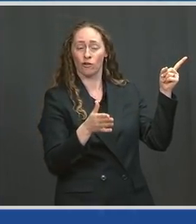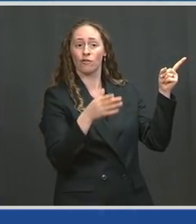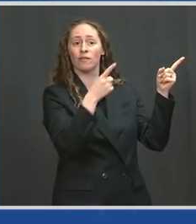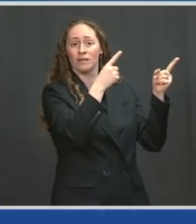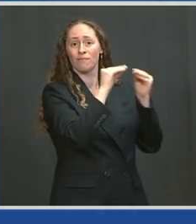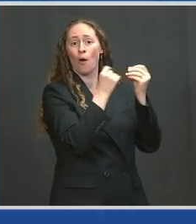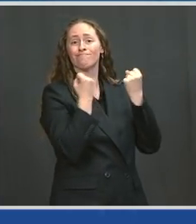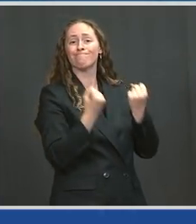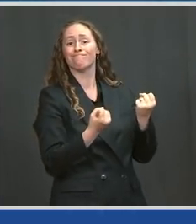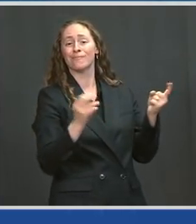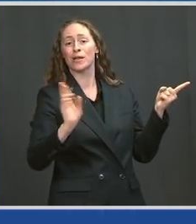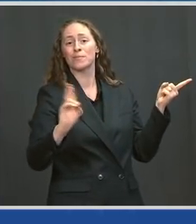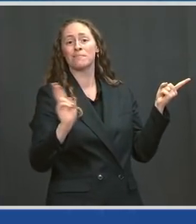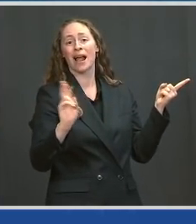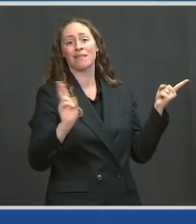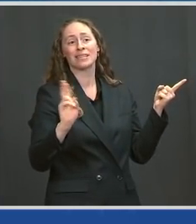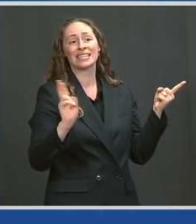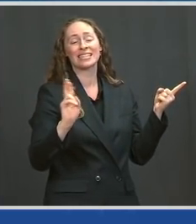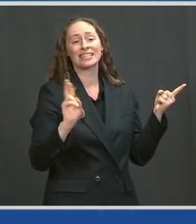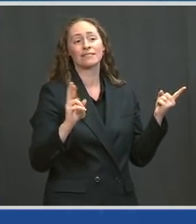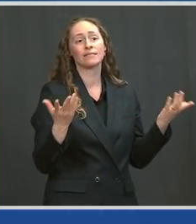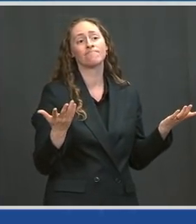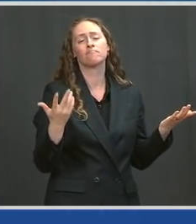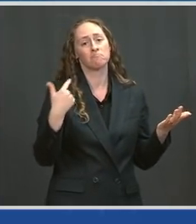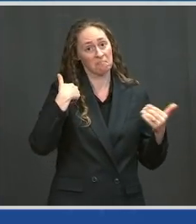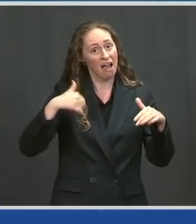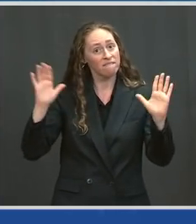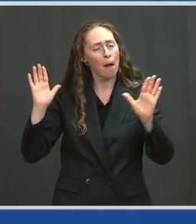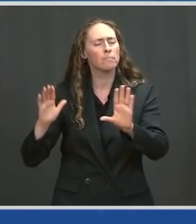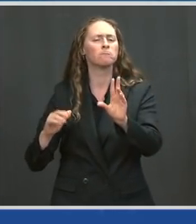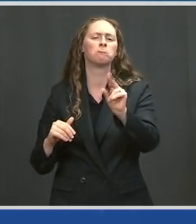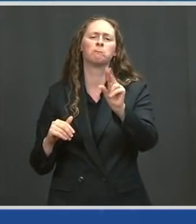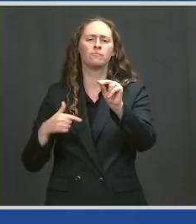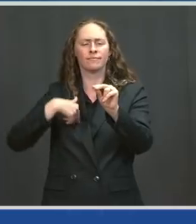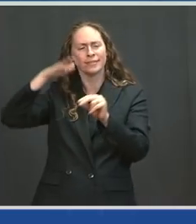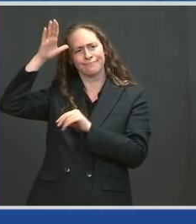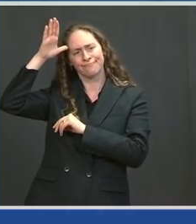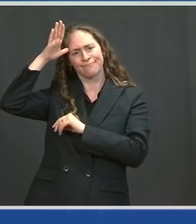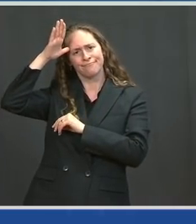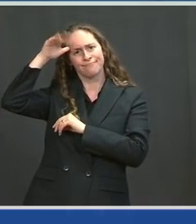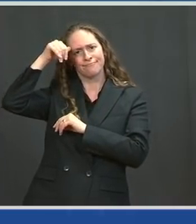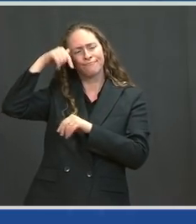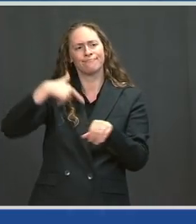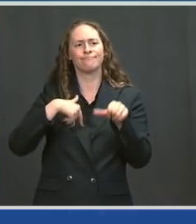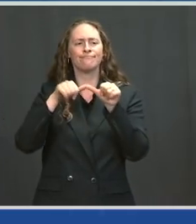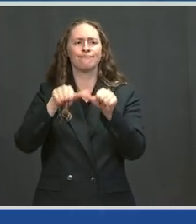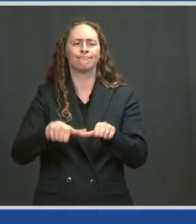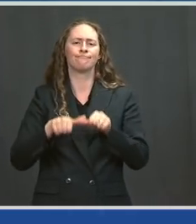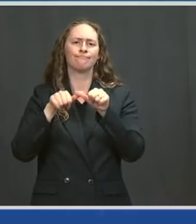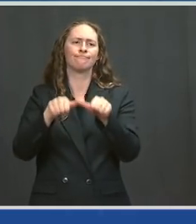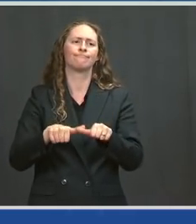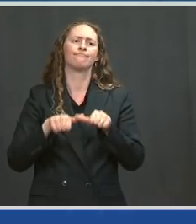but we're not giving up. Early this year, the House of Representatives passed For the People Act to protect our democracy.